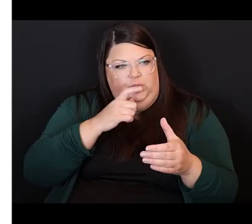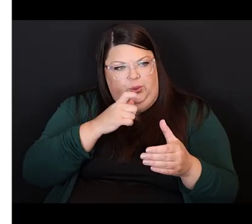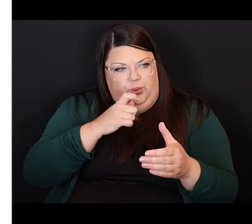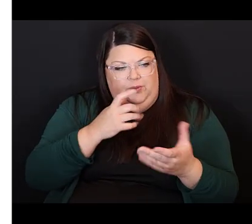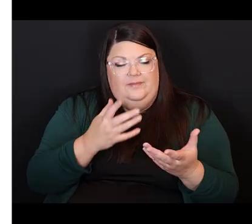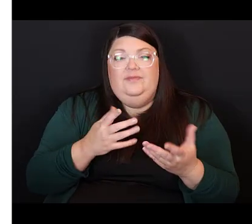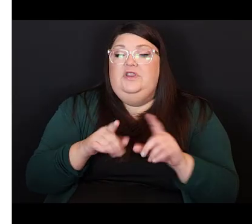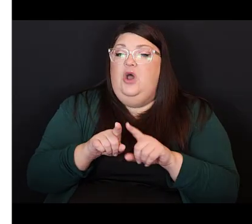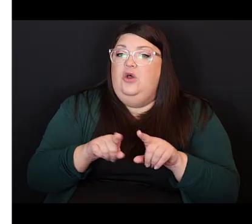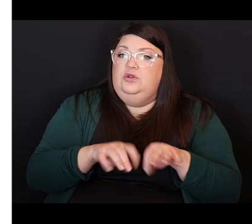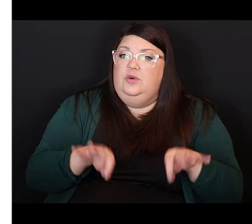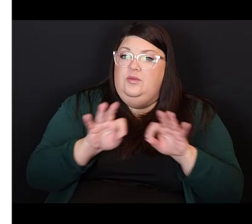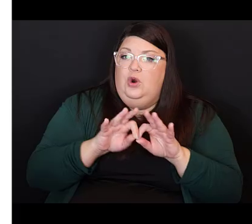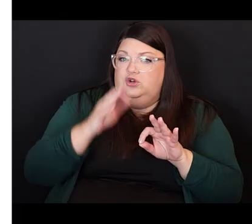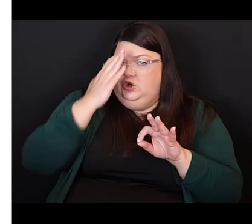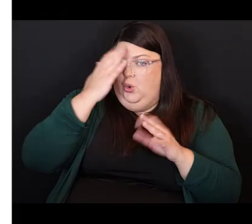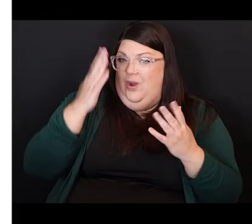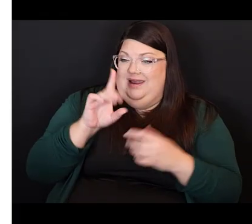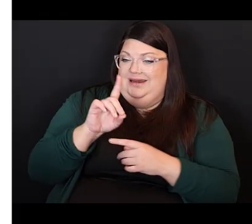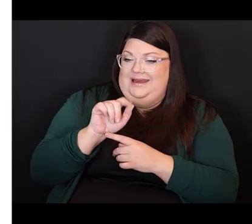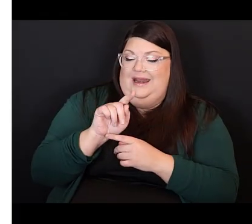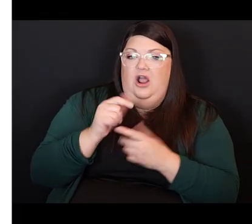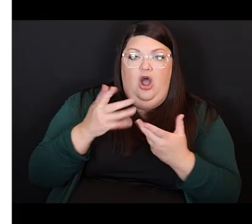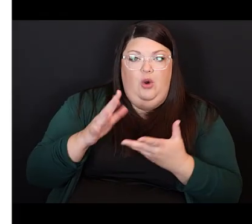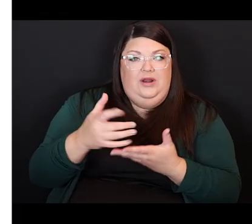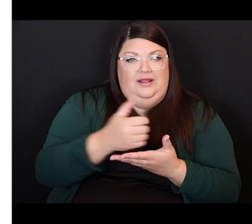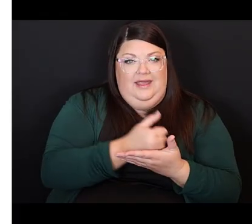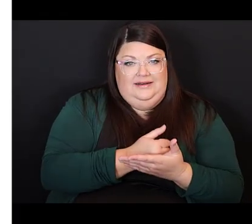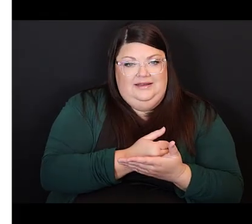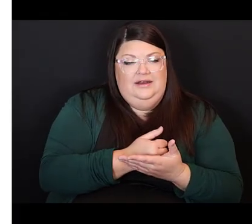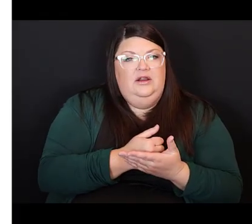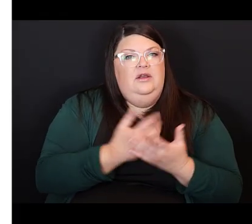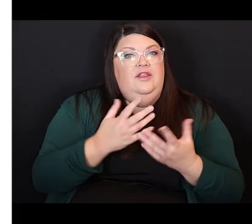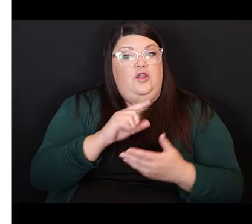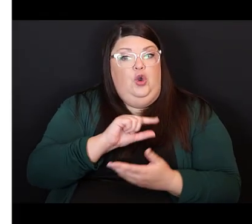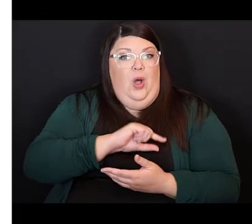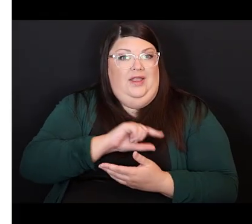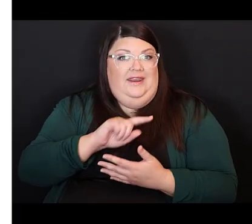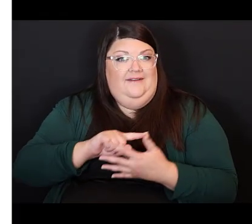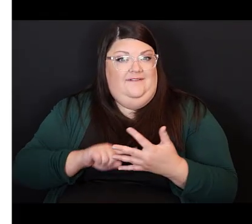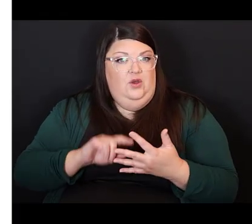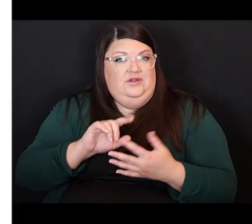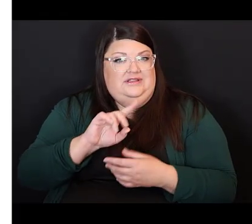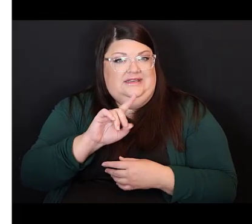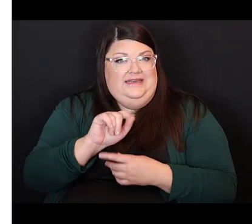also important to know what data are already being collected, the quality of those data, and whether